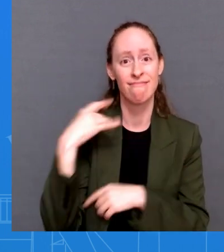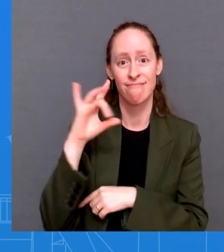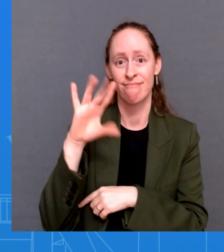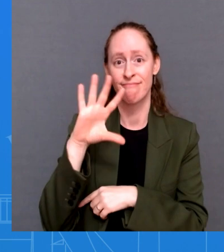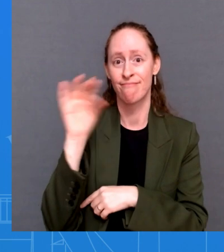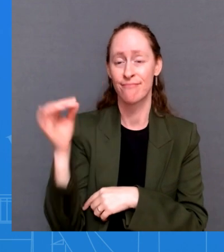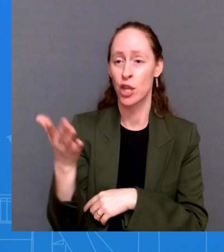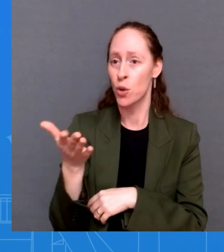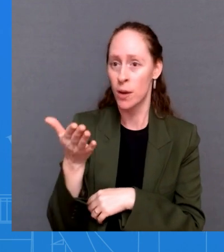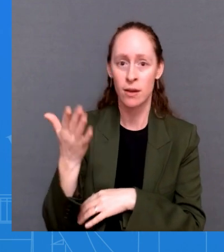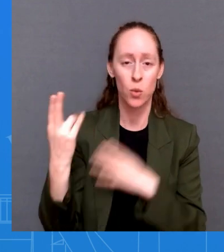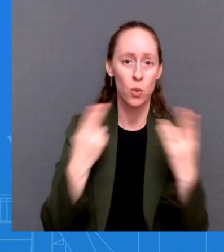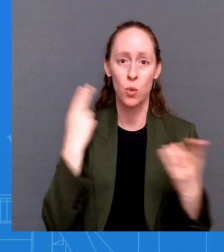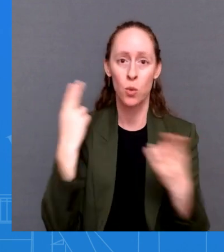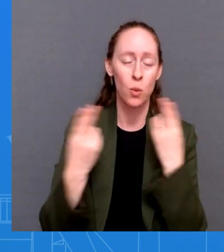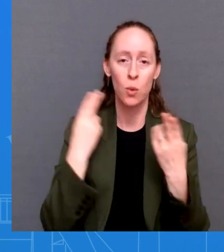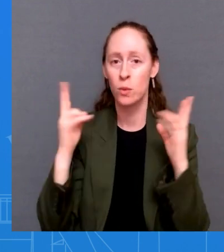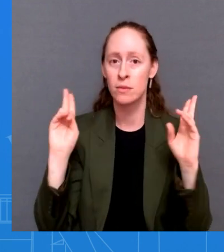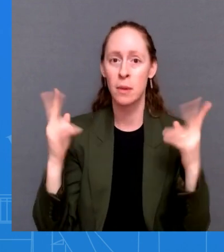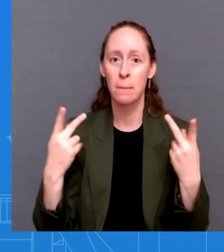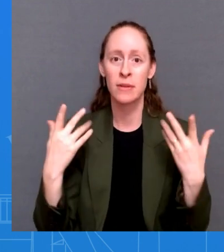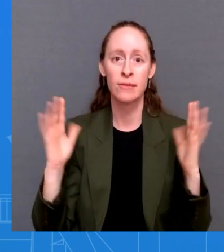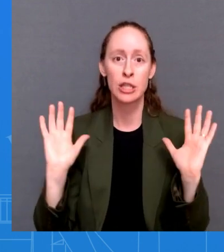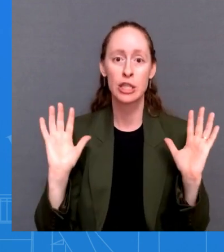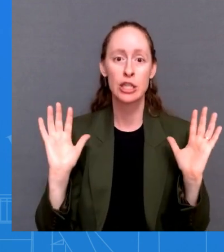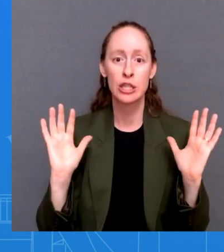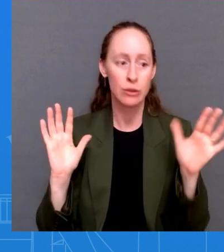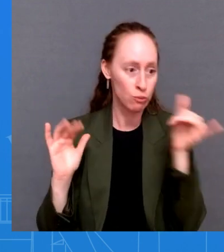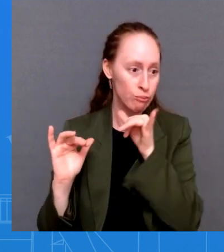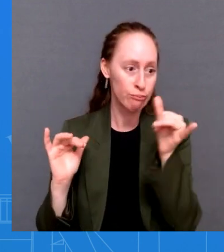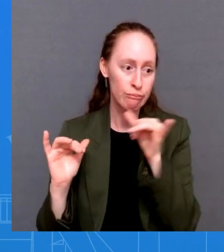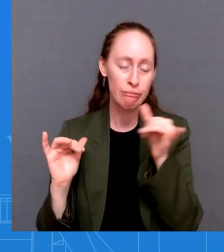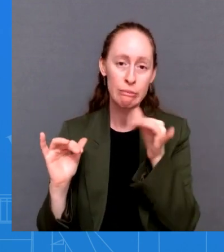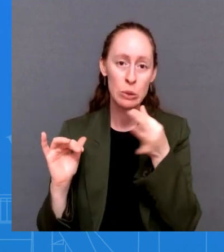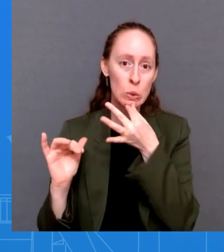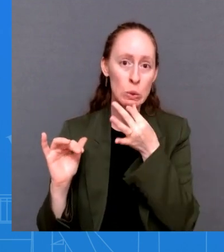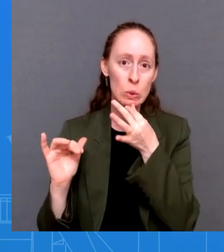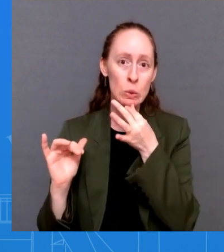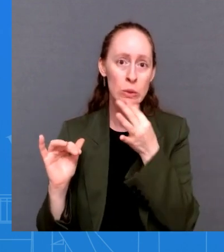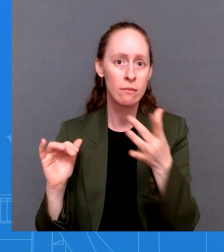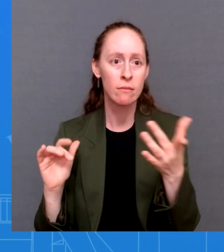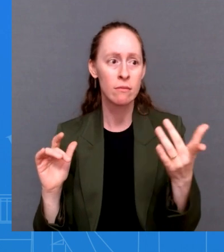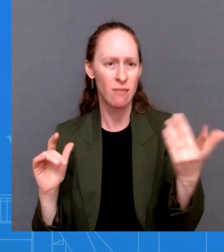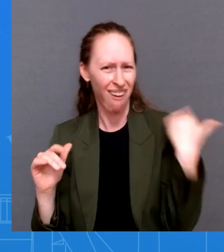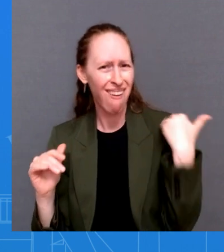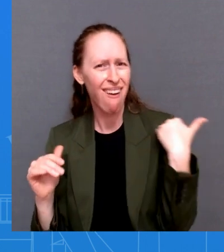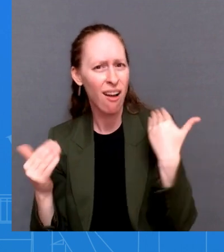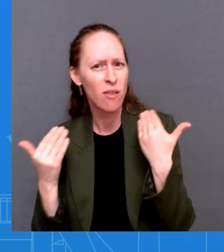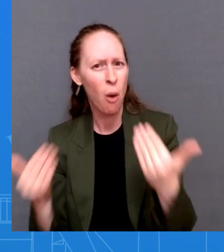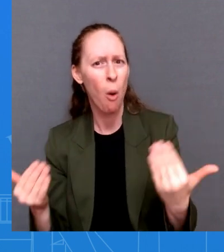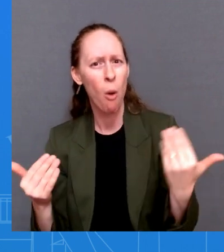if they're getting out, whether it's three, four, five prevail. If they've used 85 percent of what we've given them,